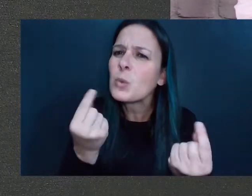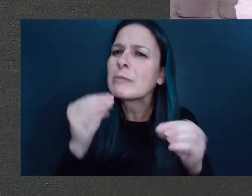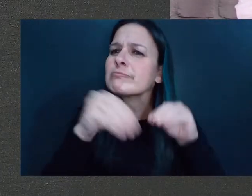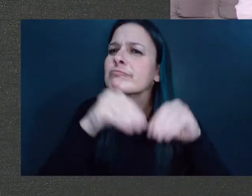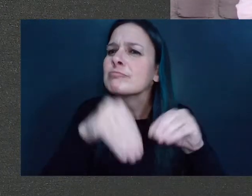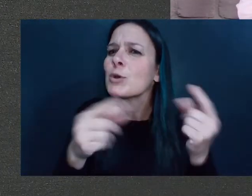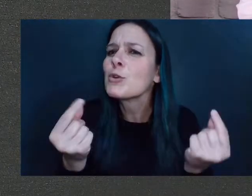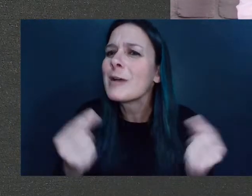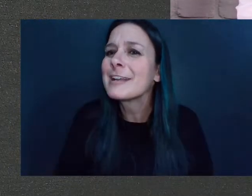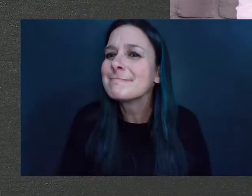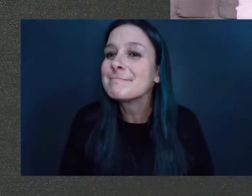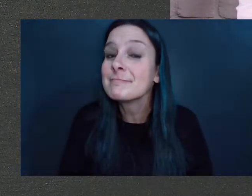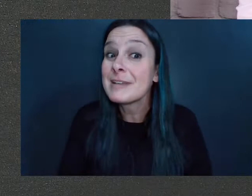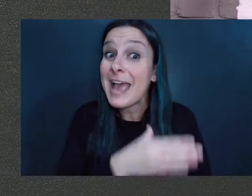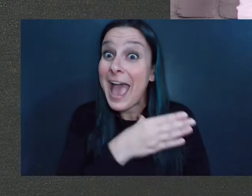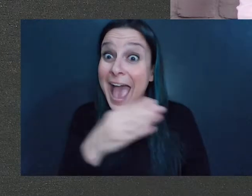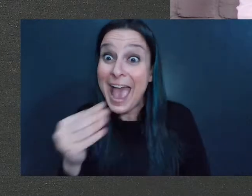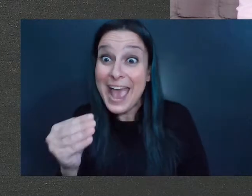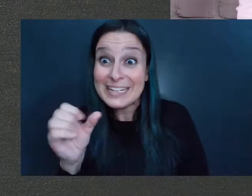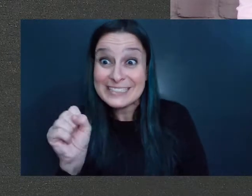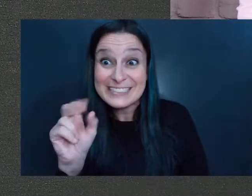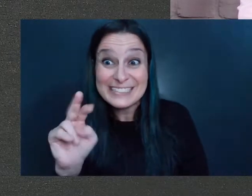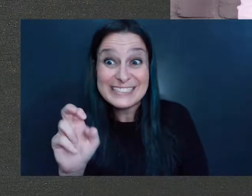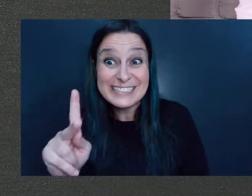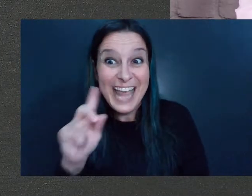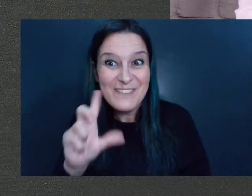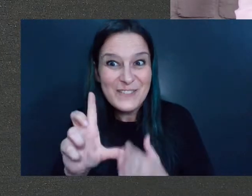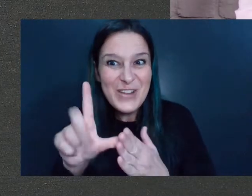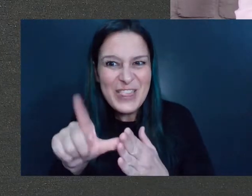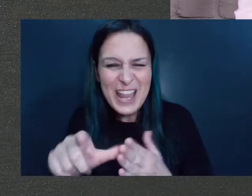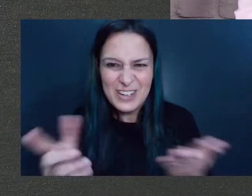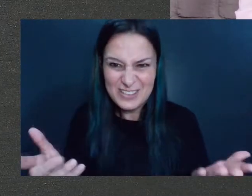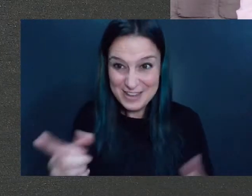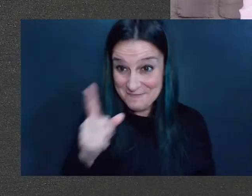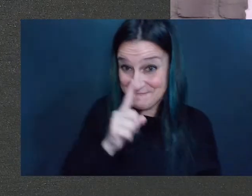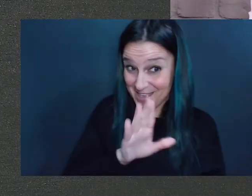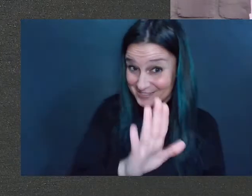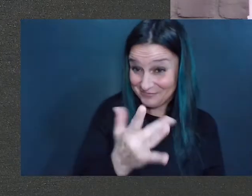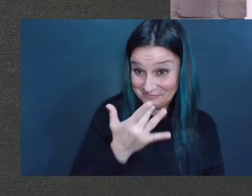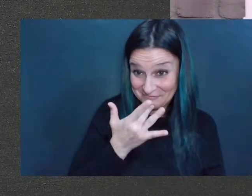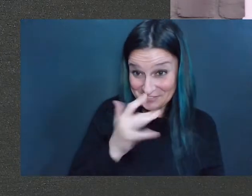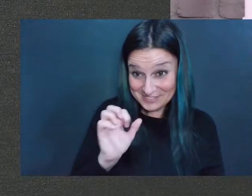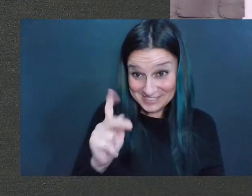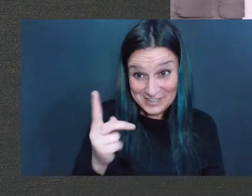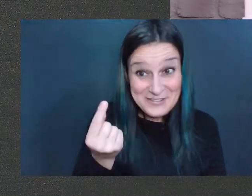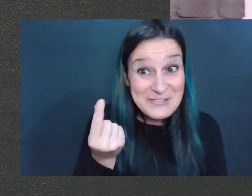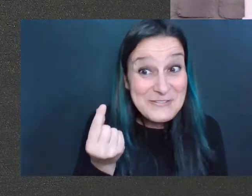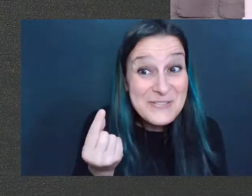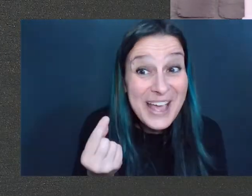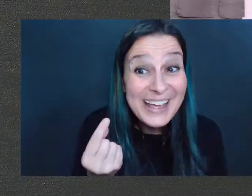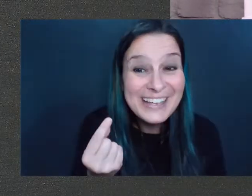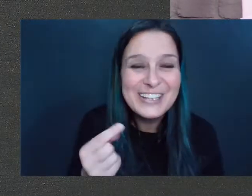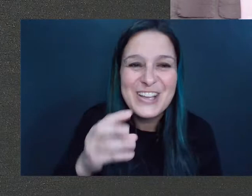And a snack for later? Do you know what mouse likes for a snack? He likes cookies.